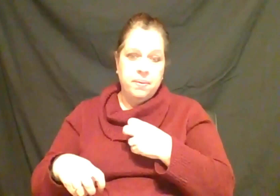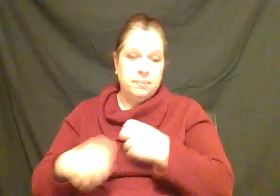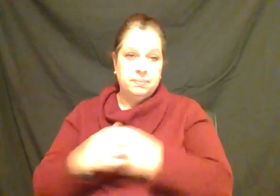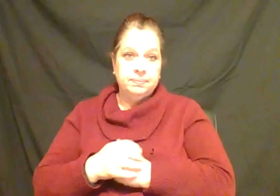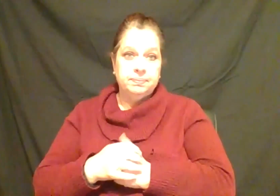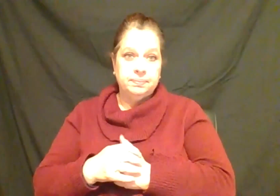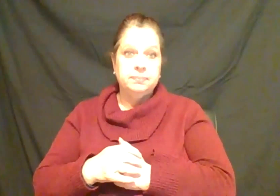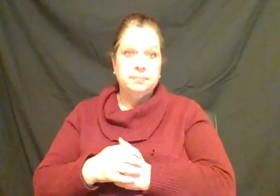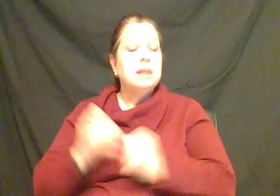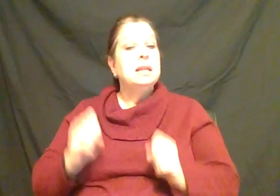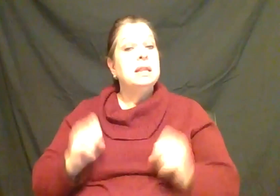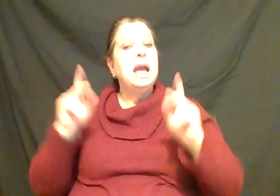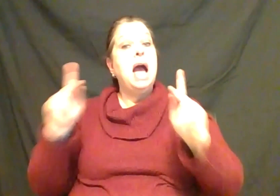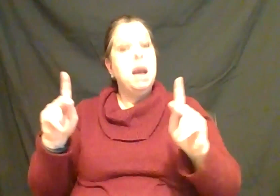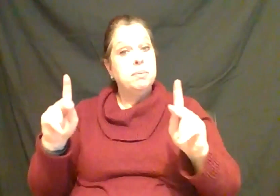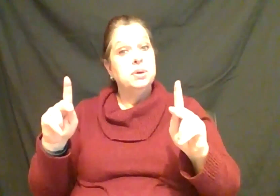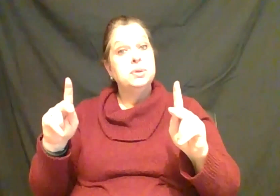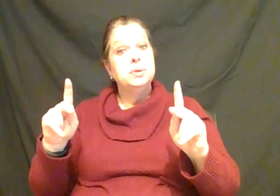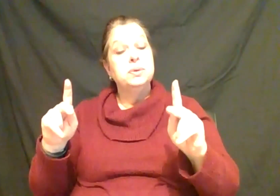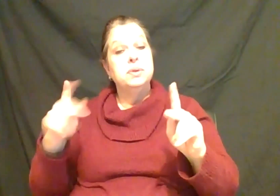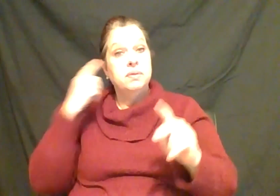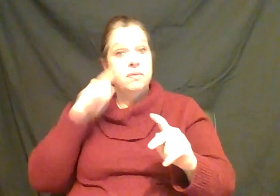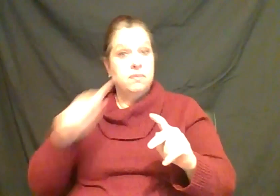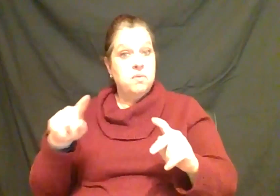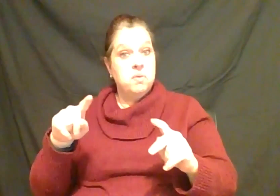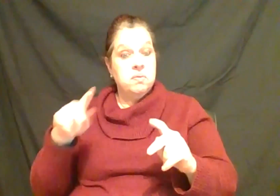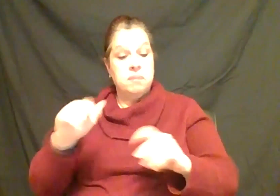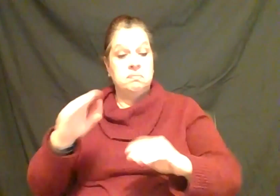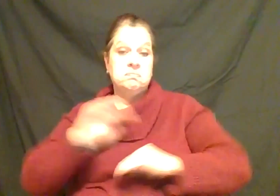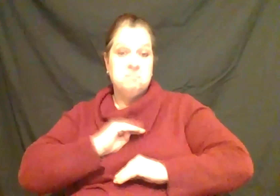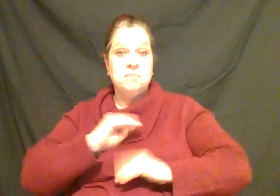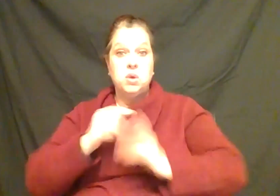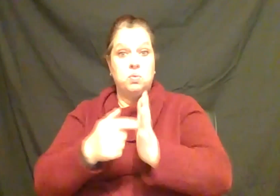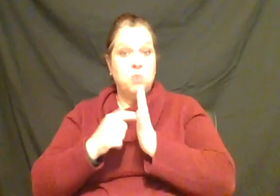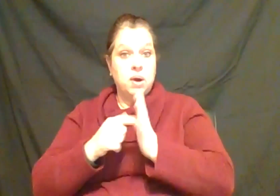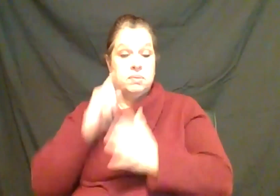the opportunity exists in many cases for students to meet their graduation requirements and graduate